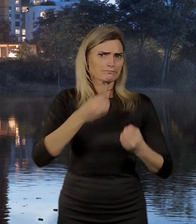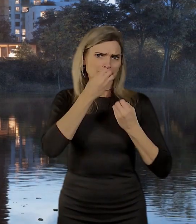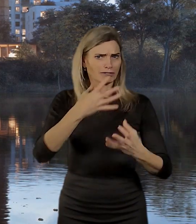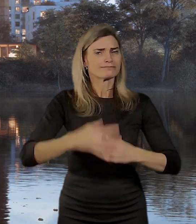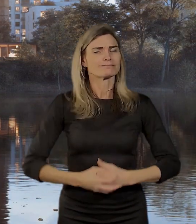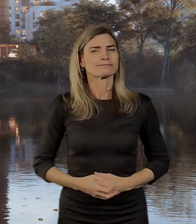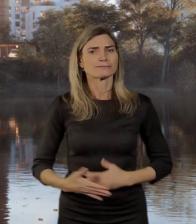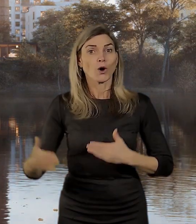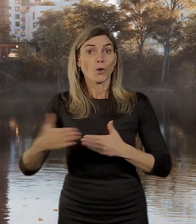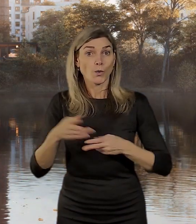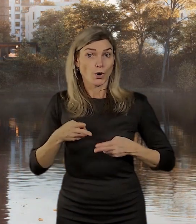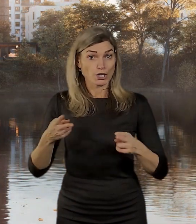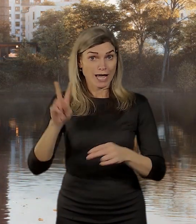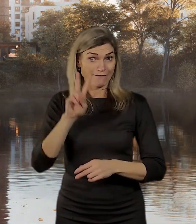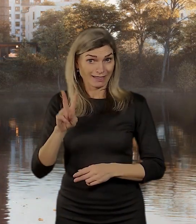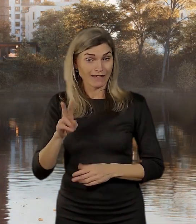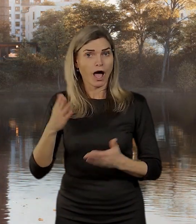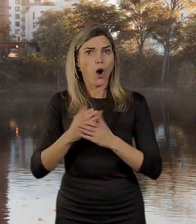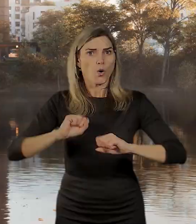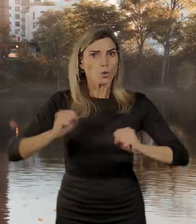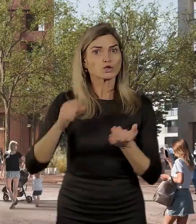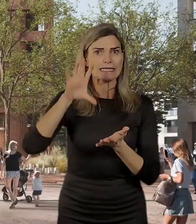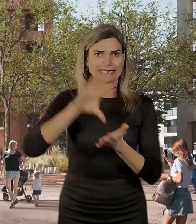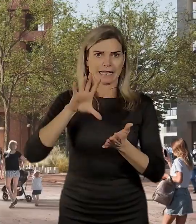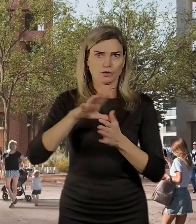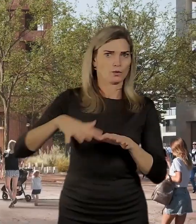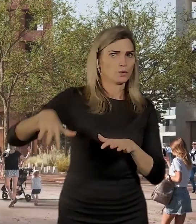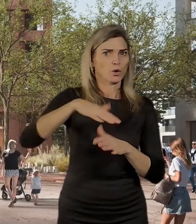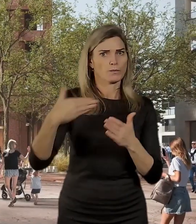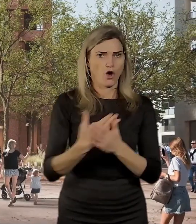water and community life, which began here thanks to Cukrkandel.